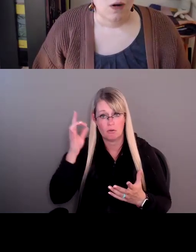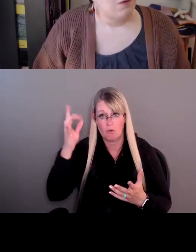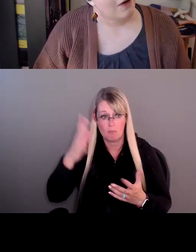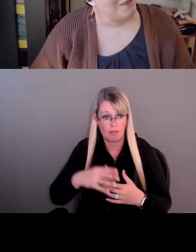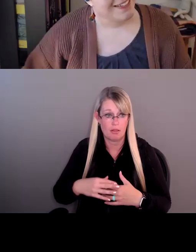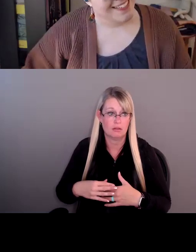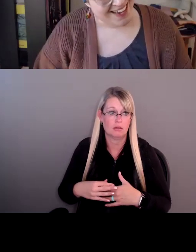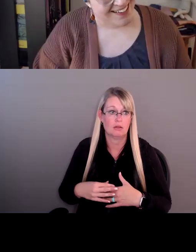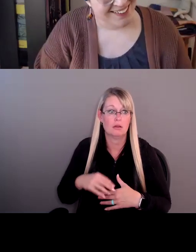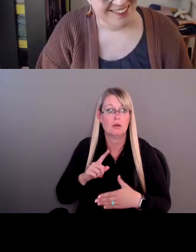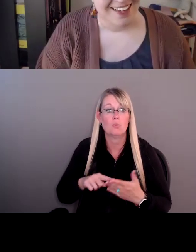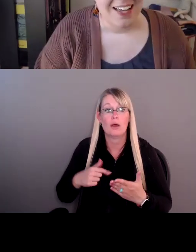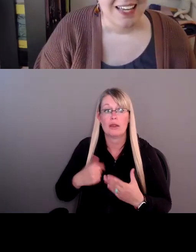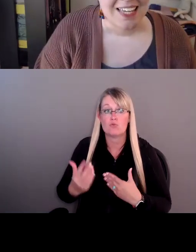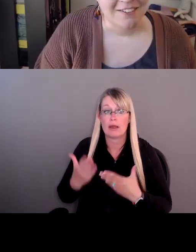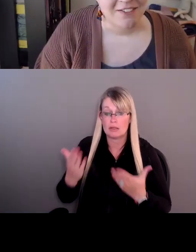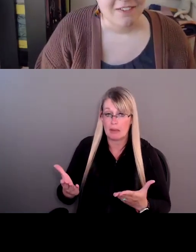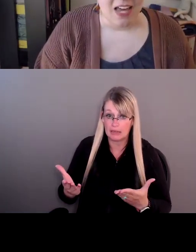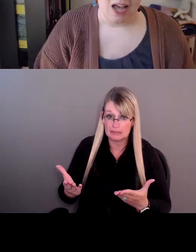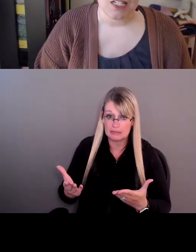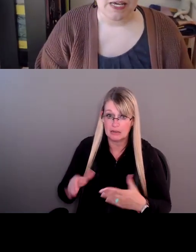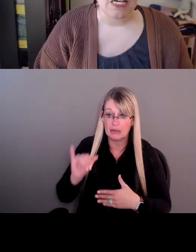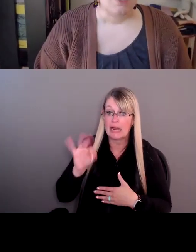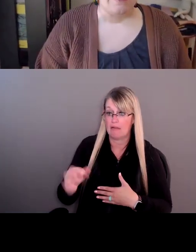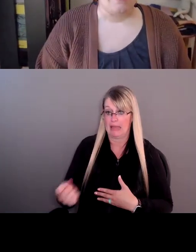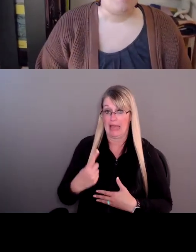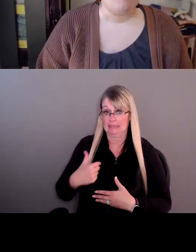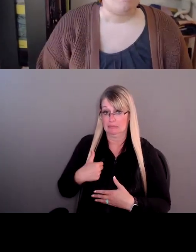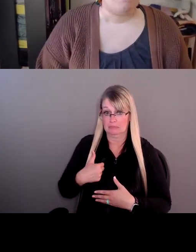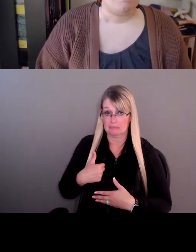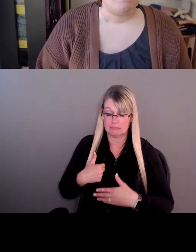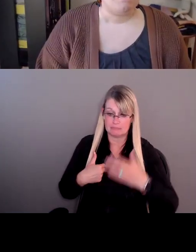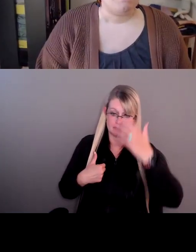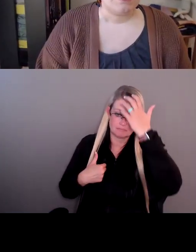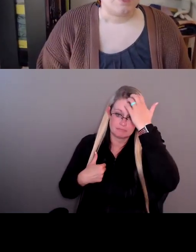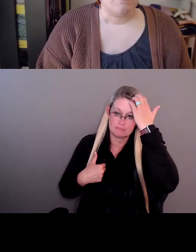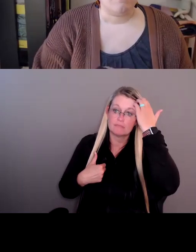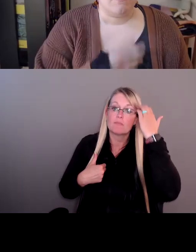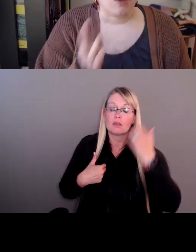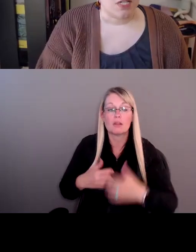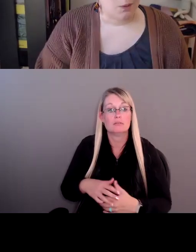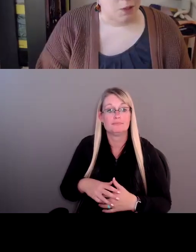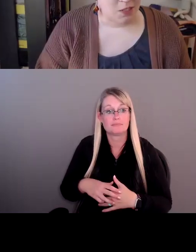I would recommend instead if they asked me -- instead of forcing the person to